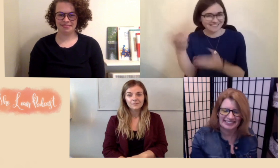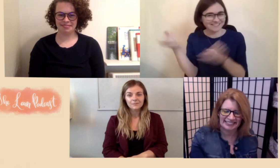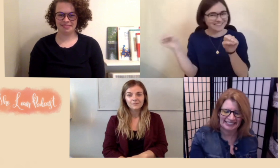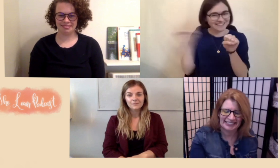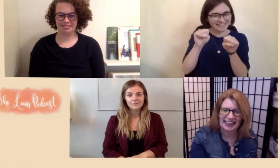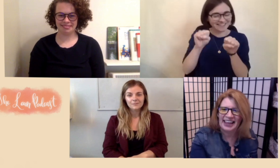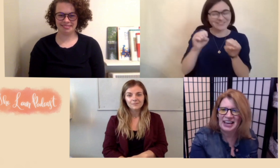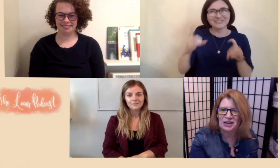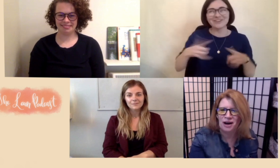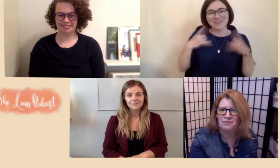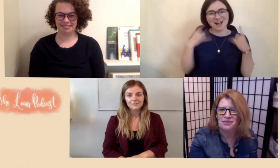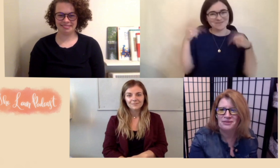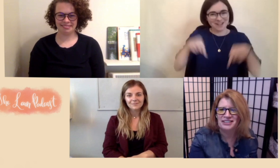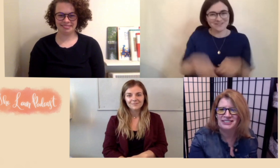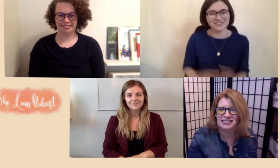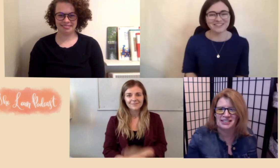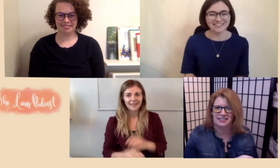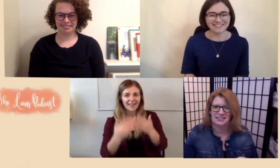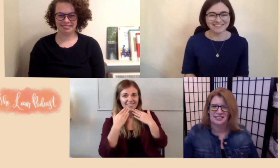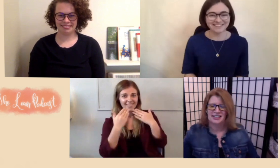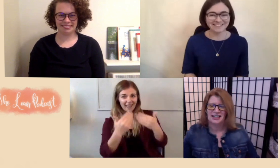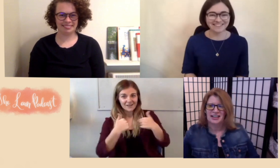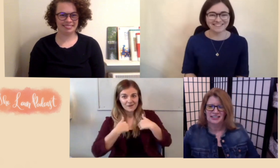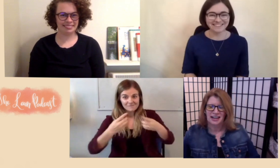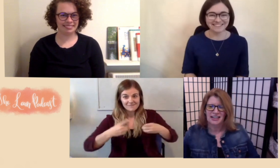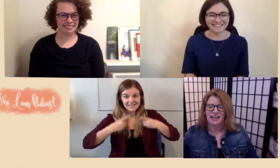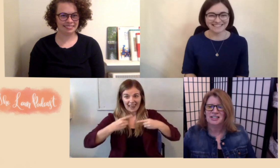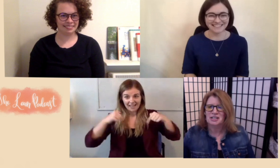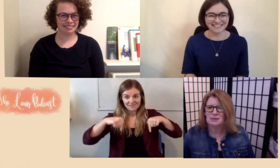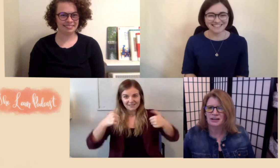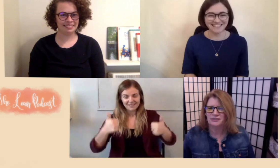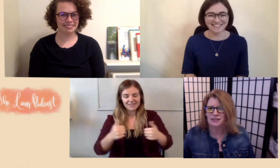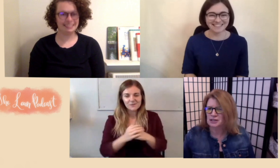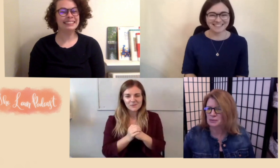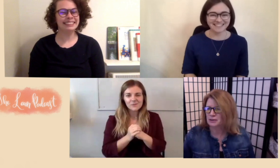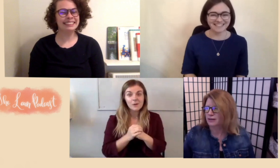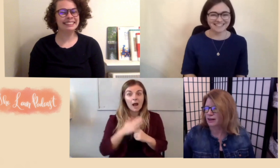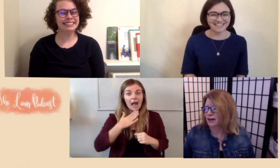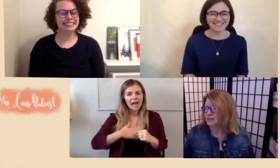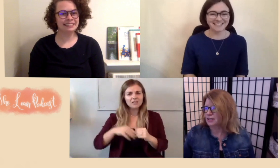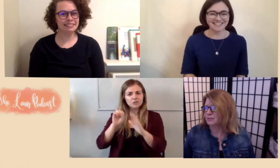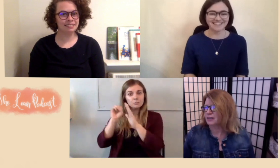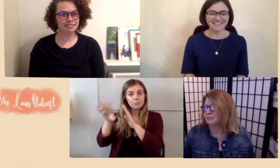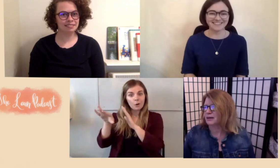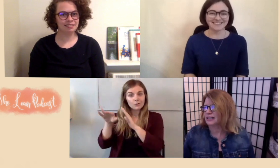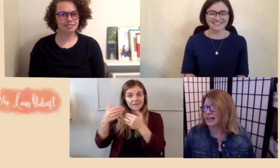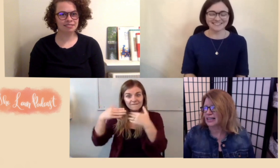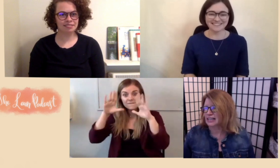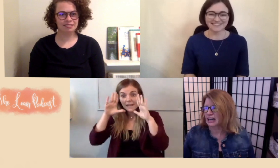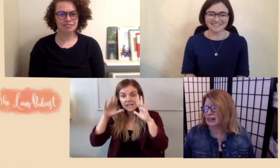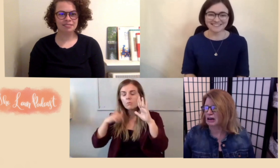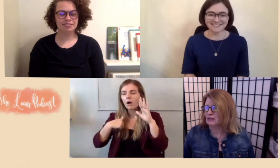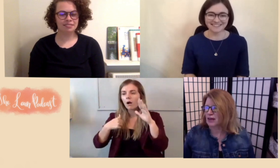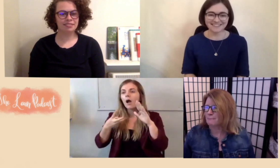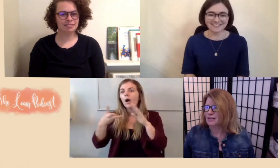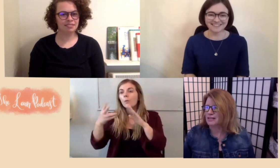So excited. - Thank you, I'm thrilled. I just put on Facebook that I was gonna be on a podcast and I thought that that must happen